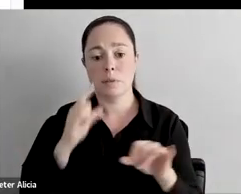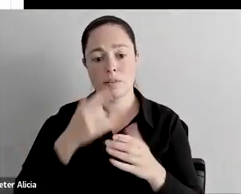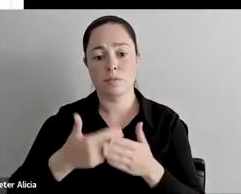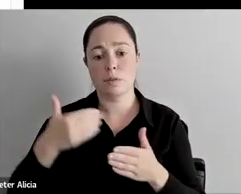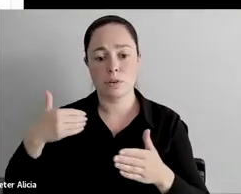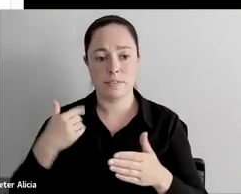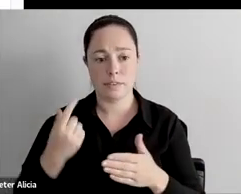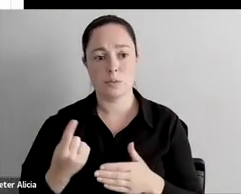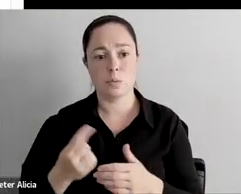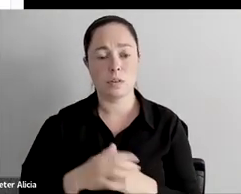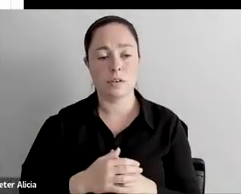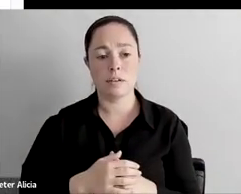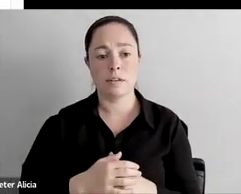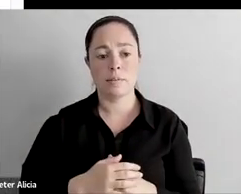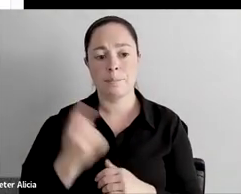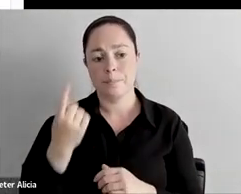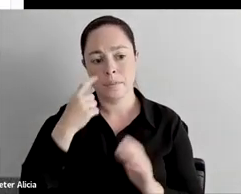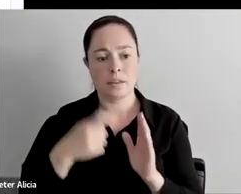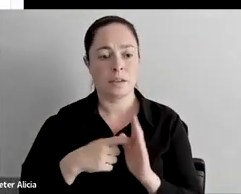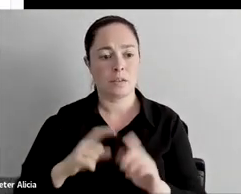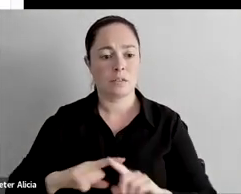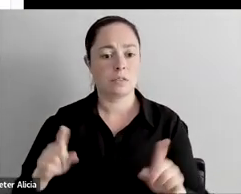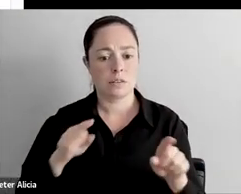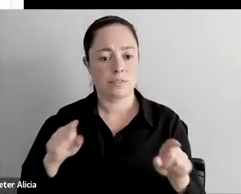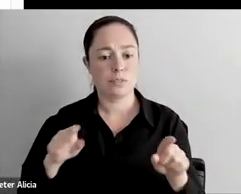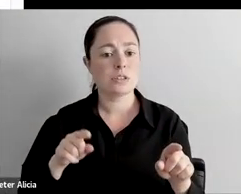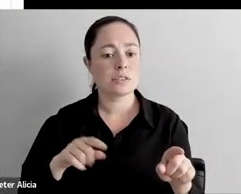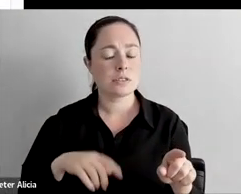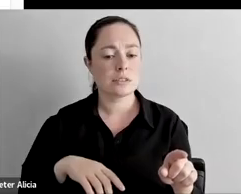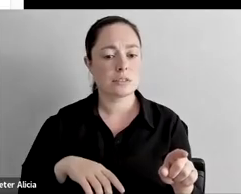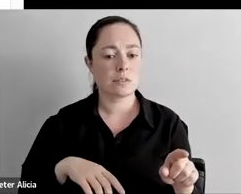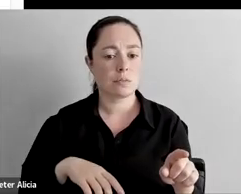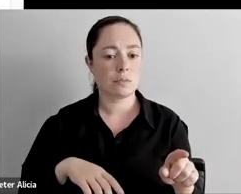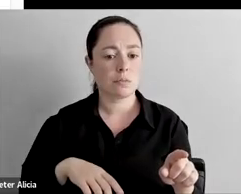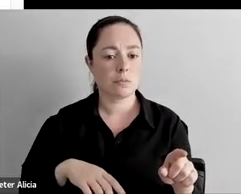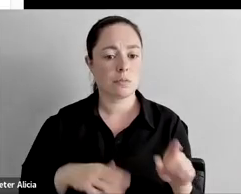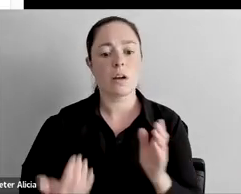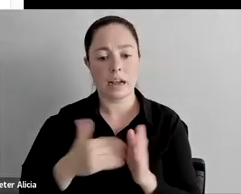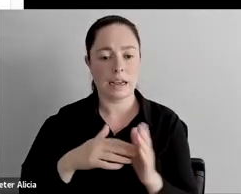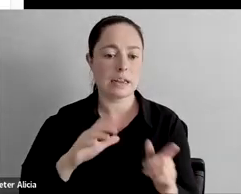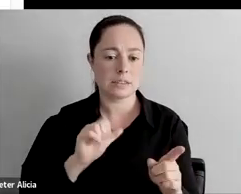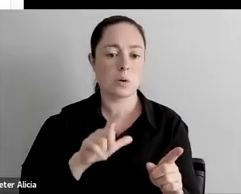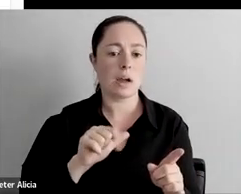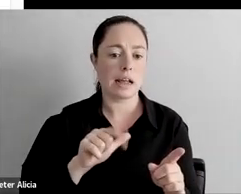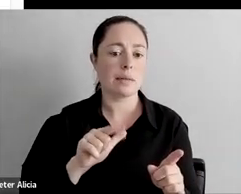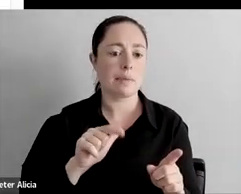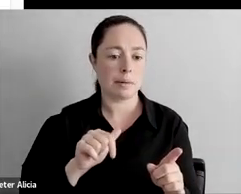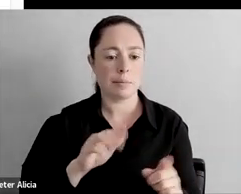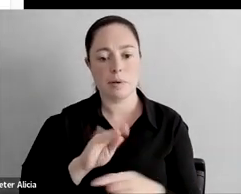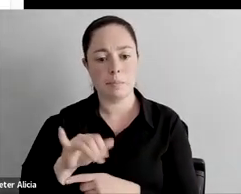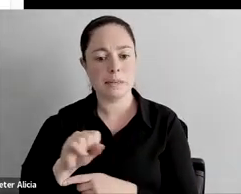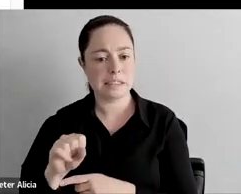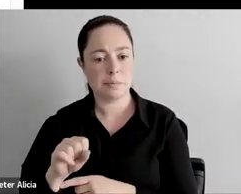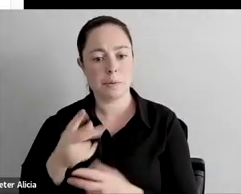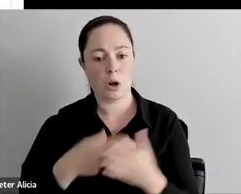one difference you might notice here the again Alabama and Mississippi are are grayed out in our